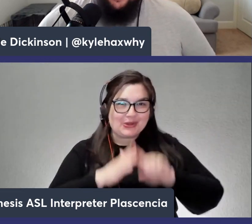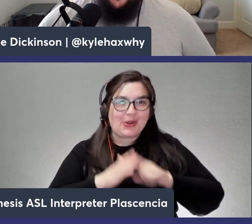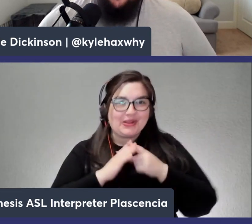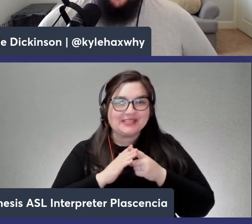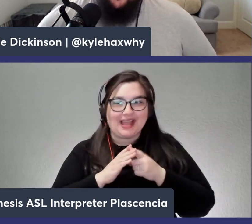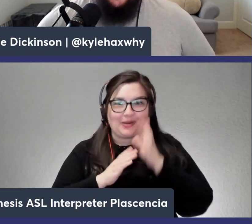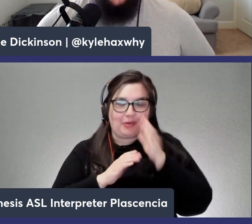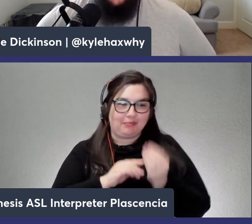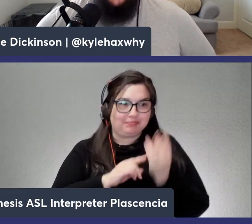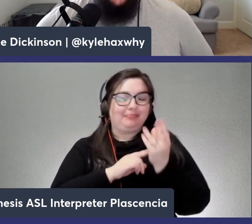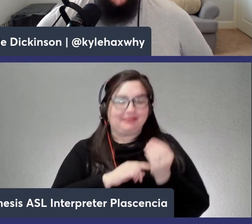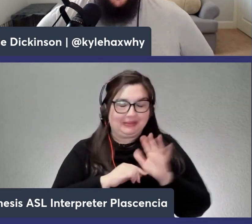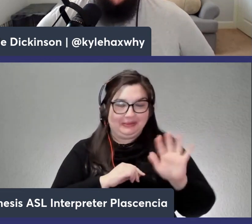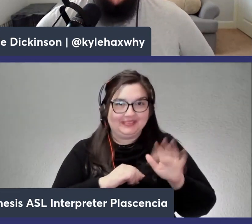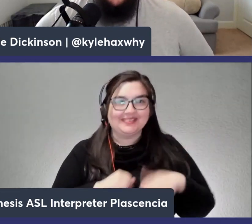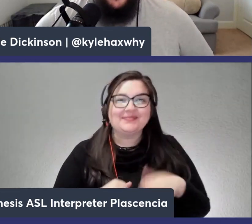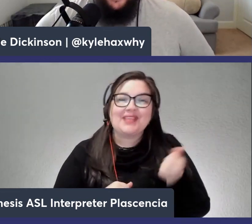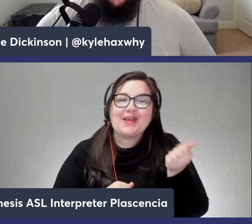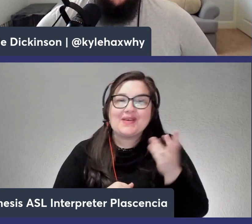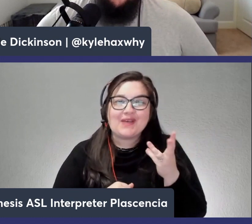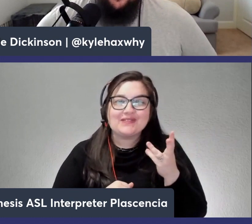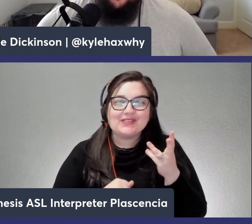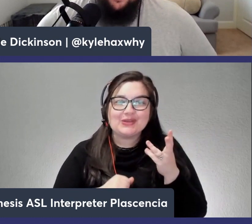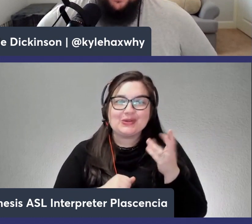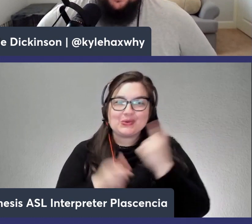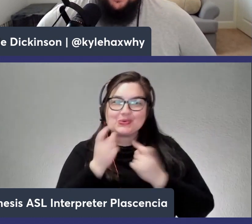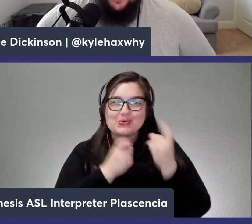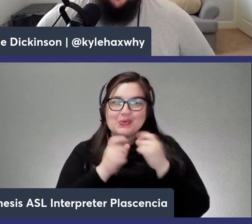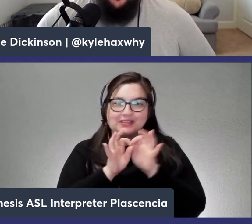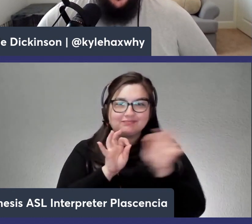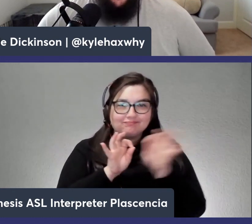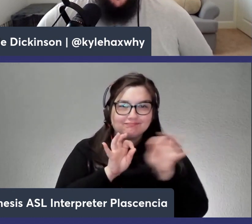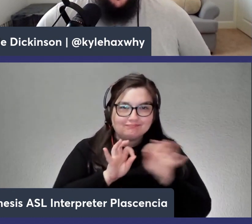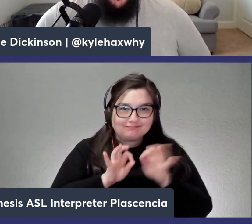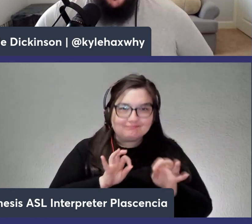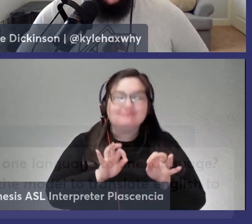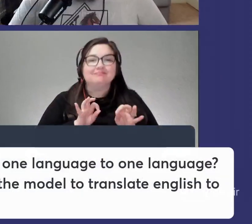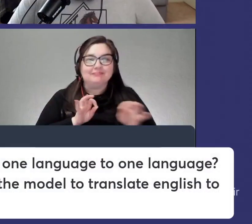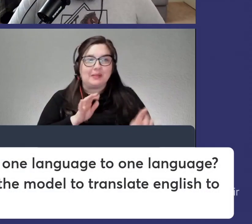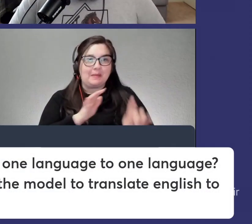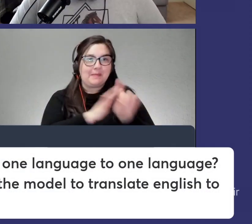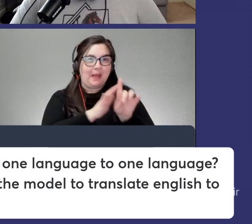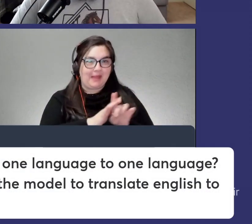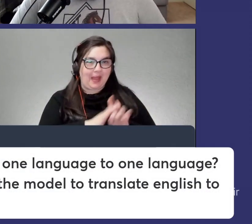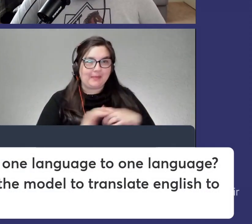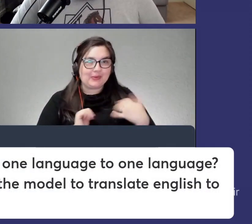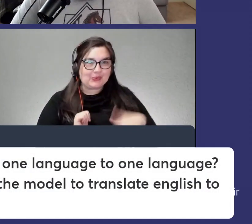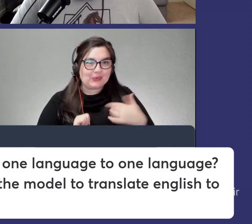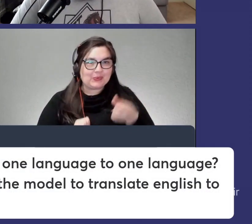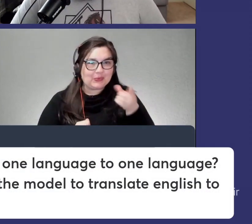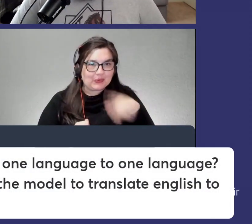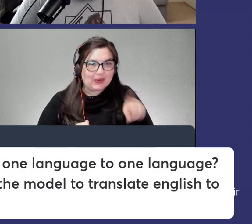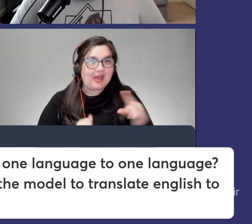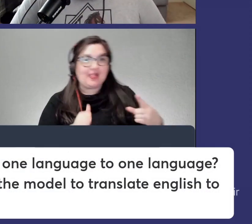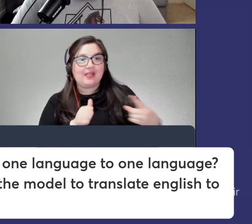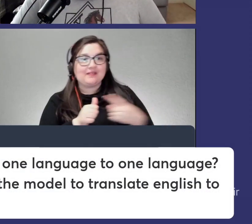We have a couple questions from the chat from the various avenues that we're streaming today. And so first question is,